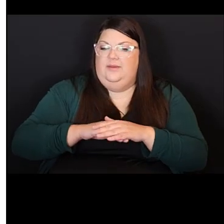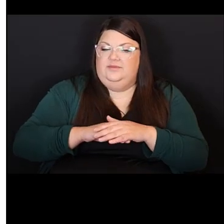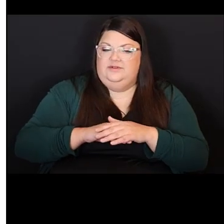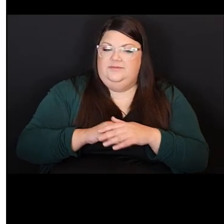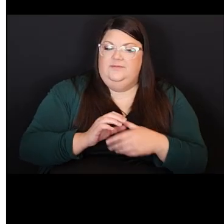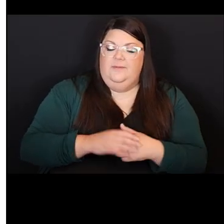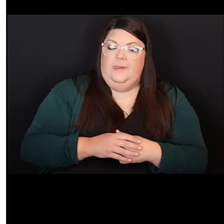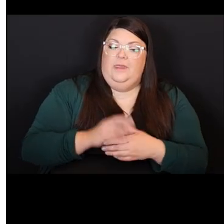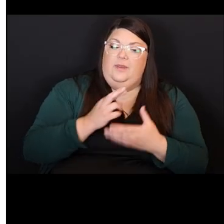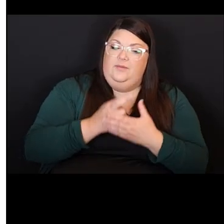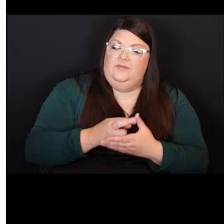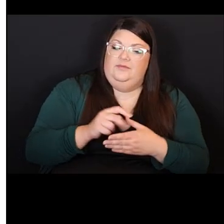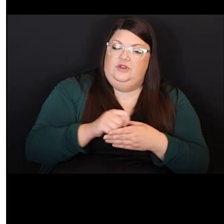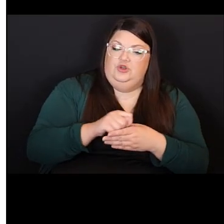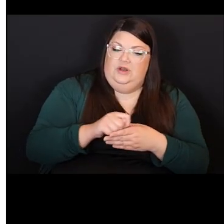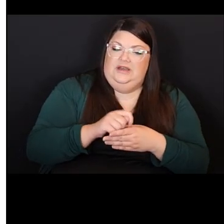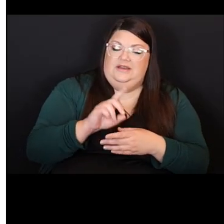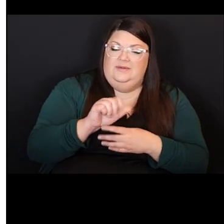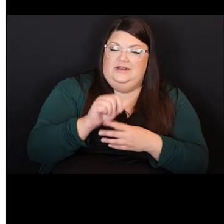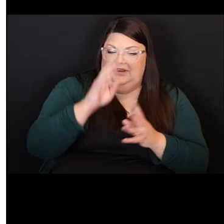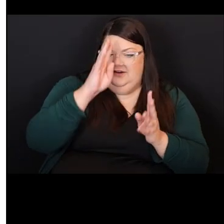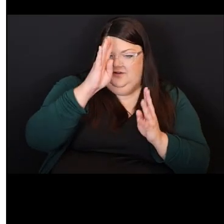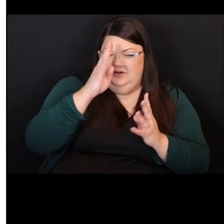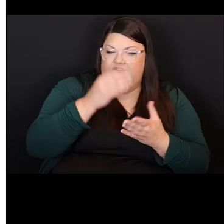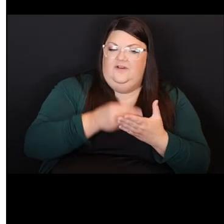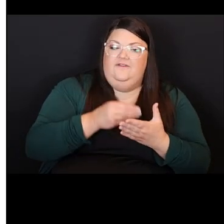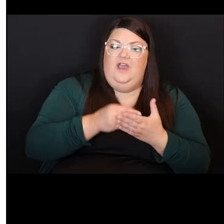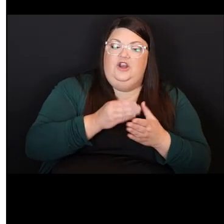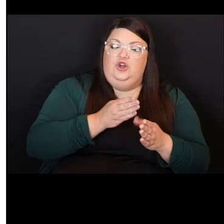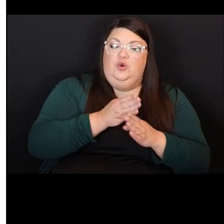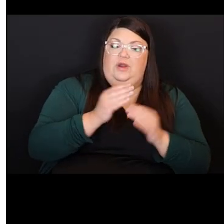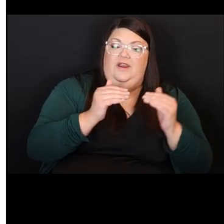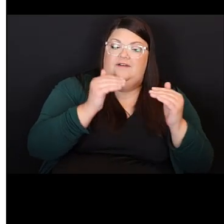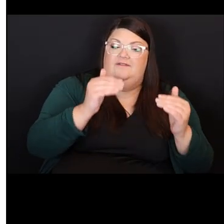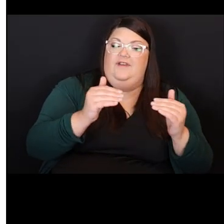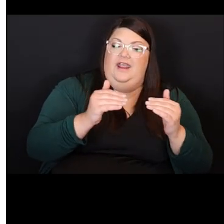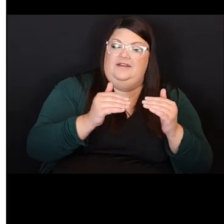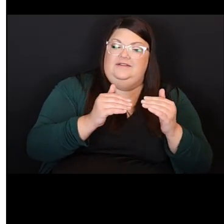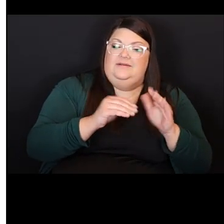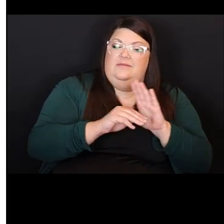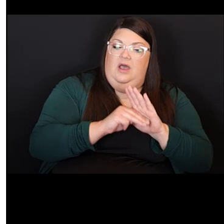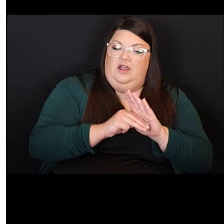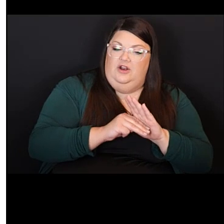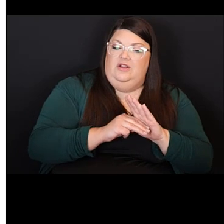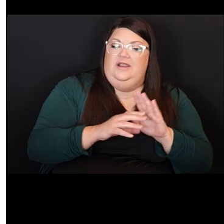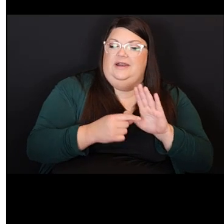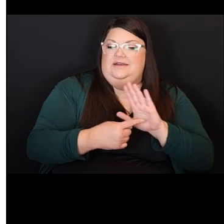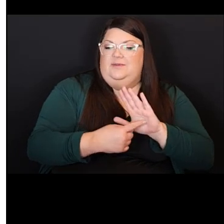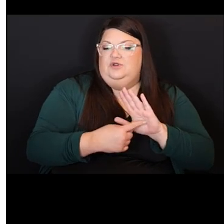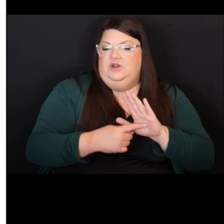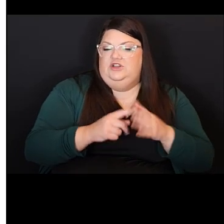Innovation Fund-Career Advancement Initiative Model Demonstration Project, 84.421C,